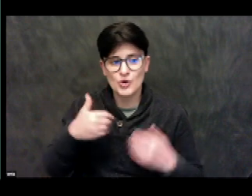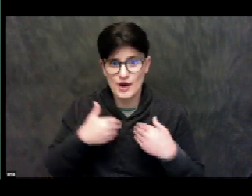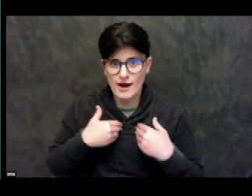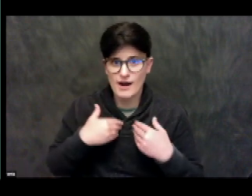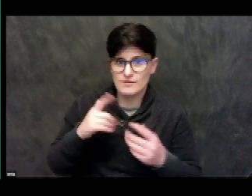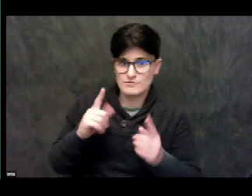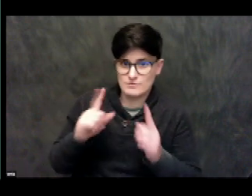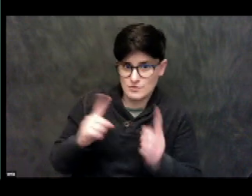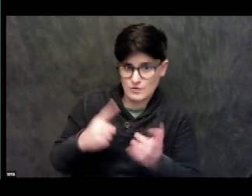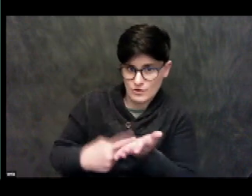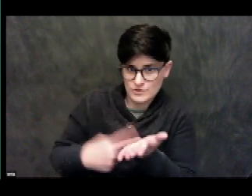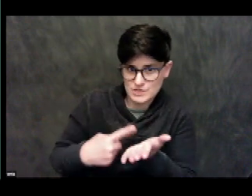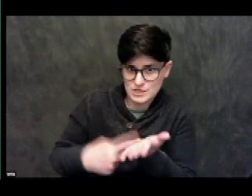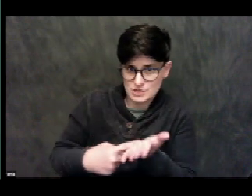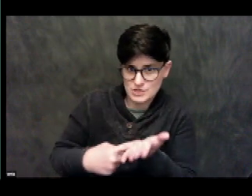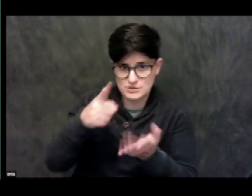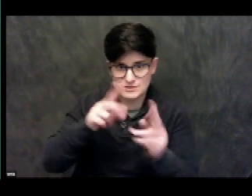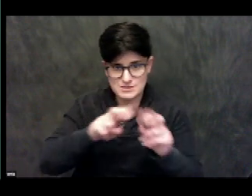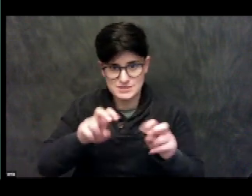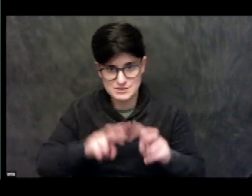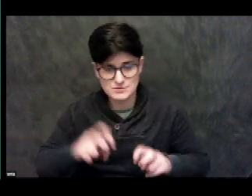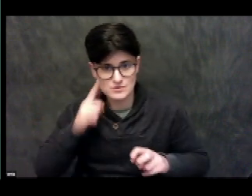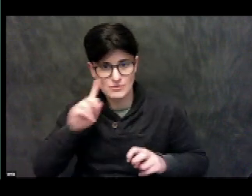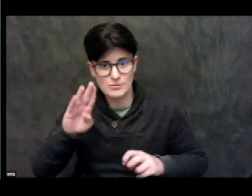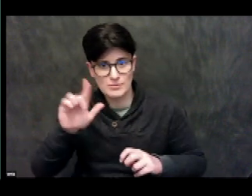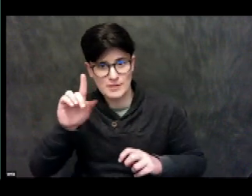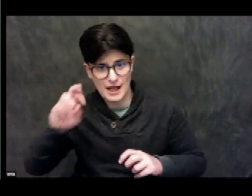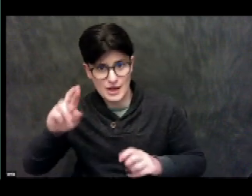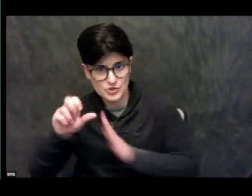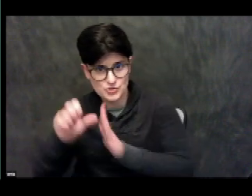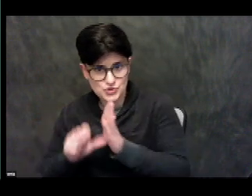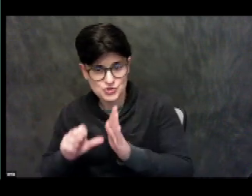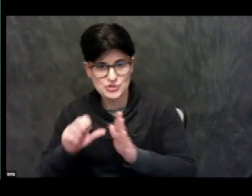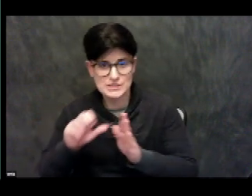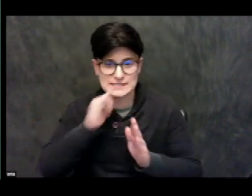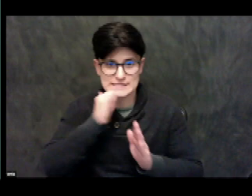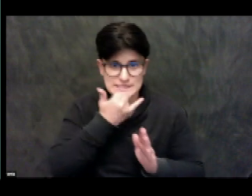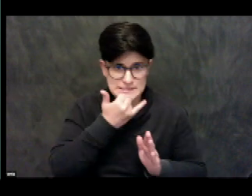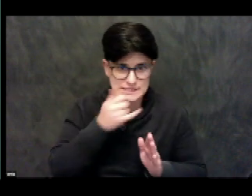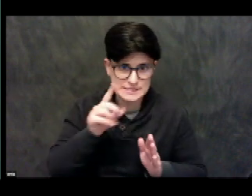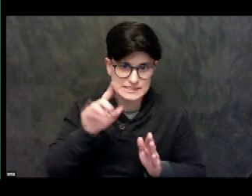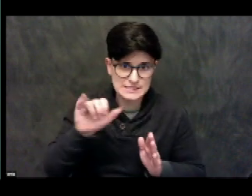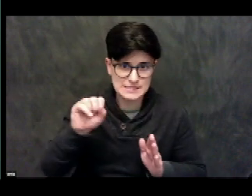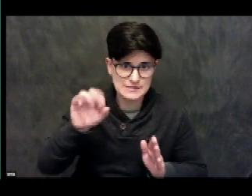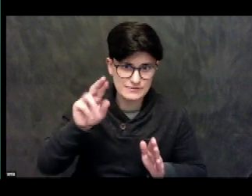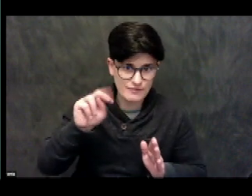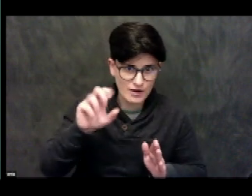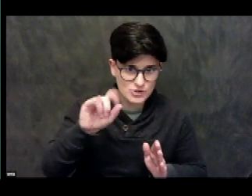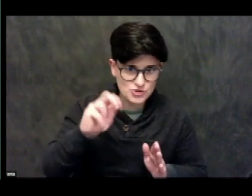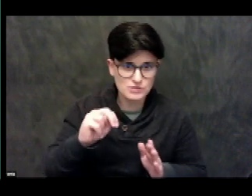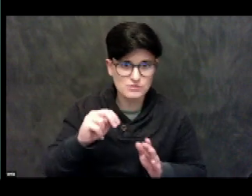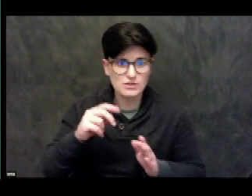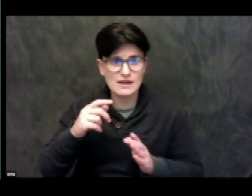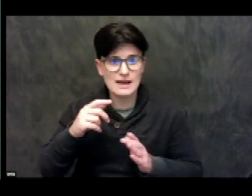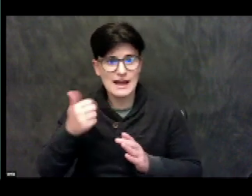bladder surgeries, bladder dysfunction, and any need for self catherization or things that might put you at risk for bladder infections,